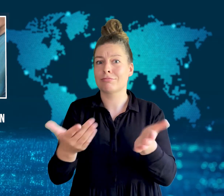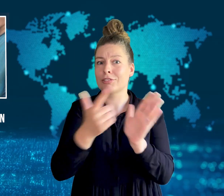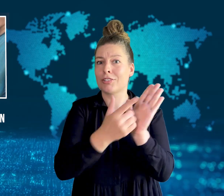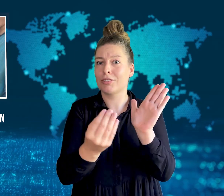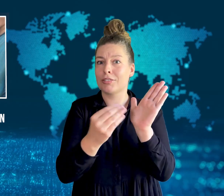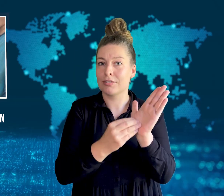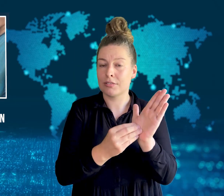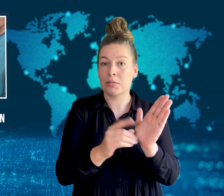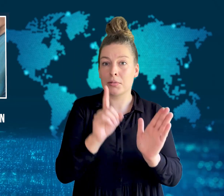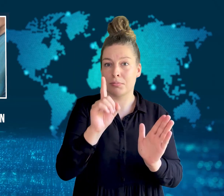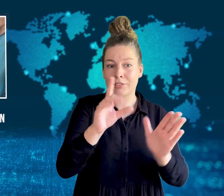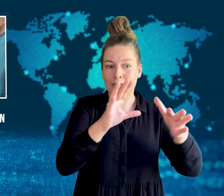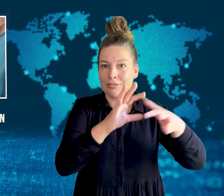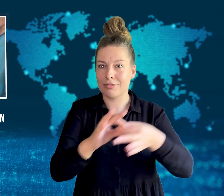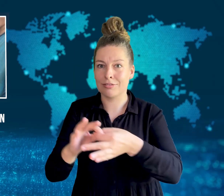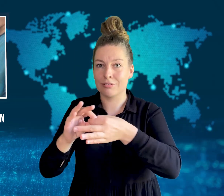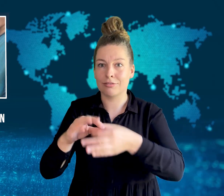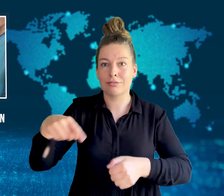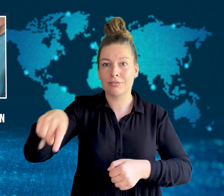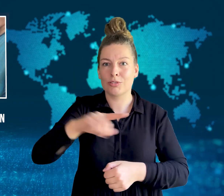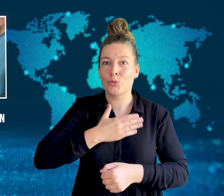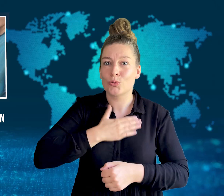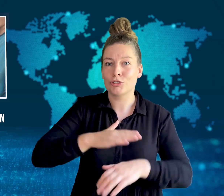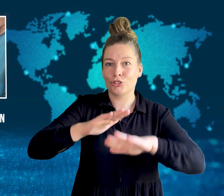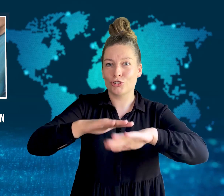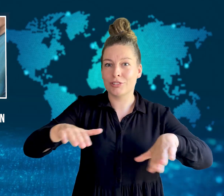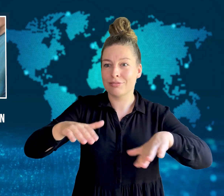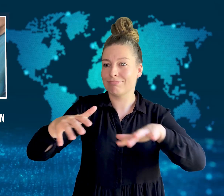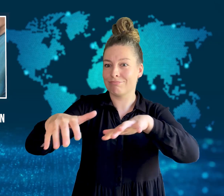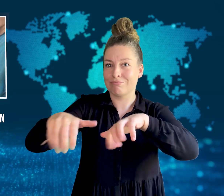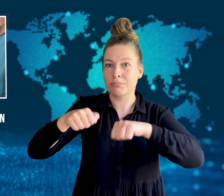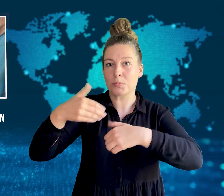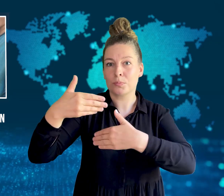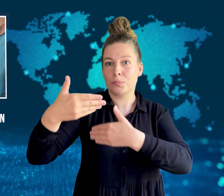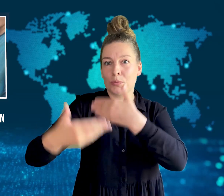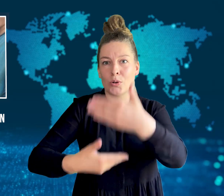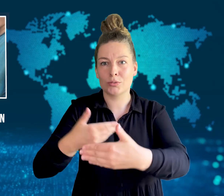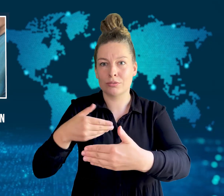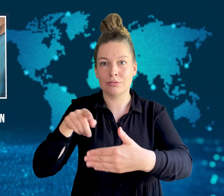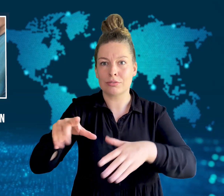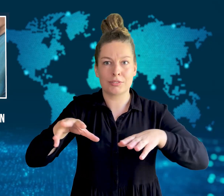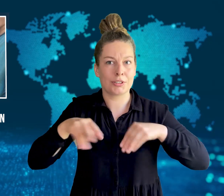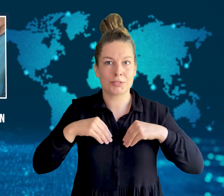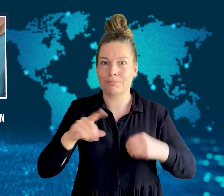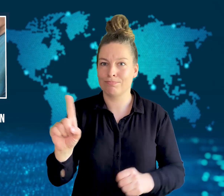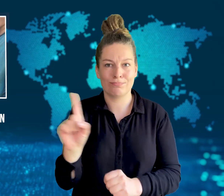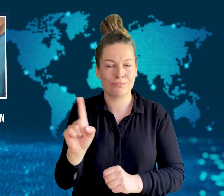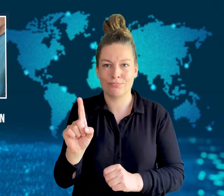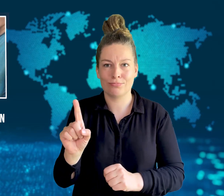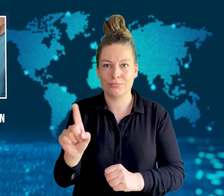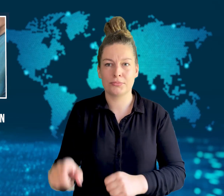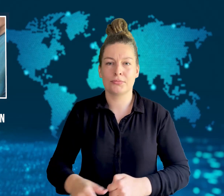surrogate pregnancies, which are still illegal in Italy.